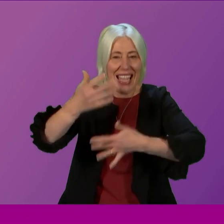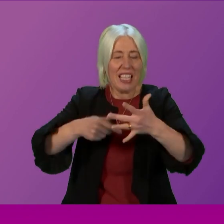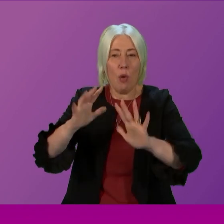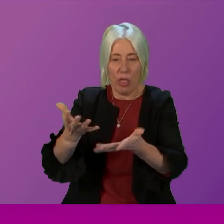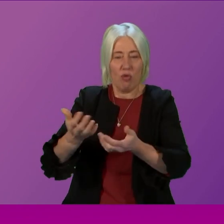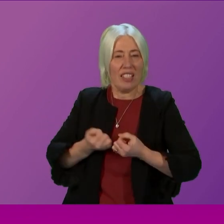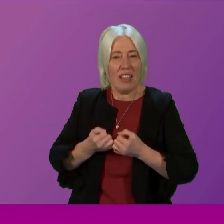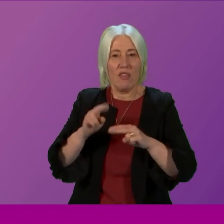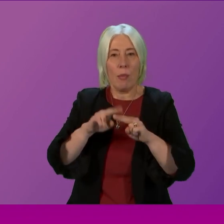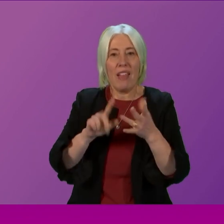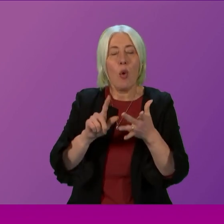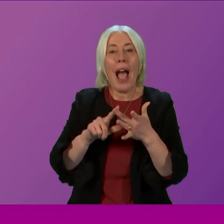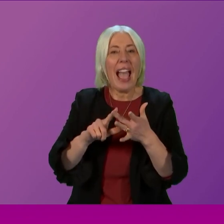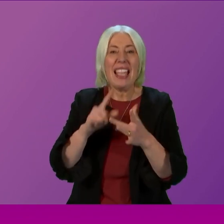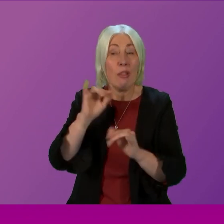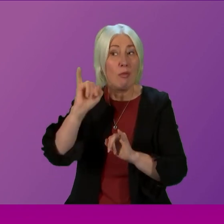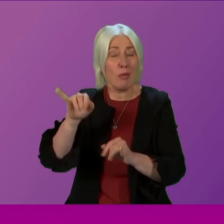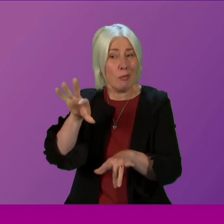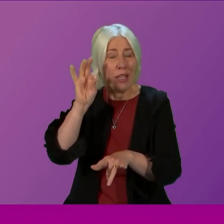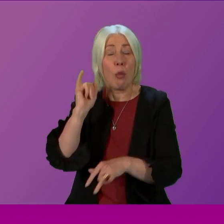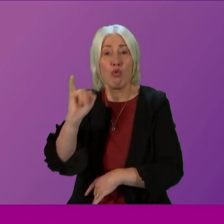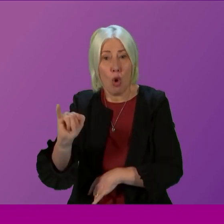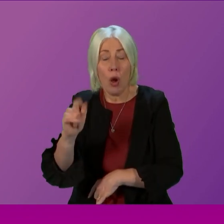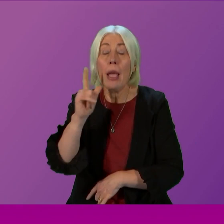a freedom of information request response. It is routine for patients who have been treated